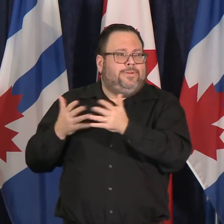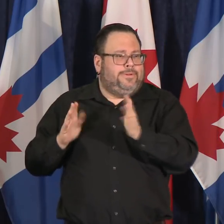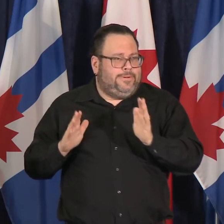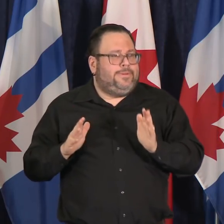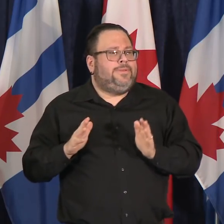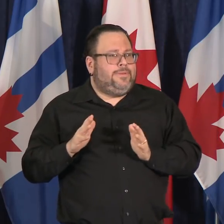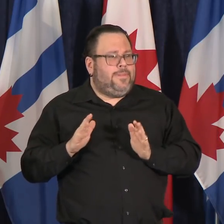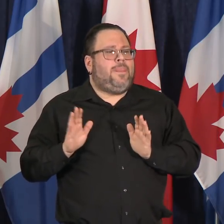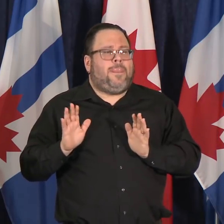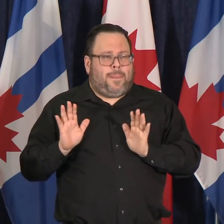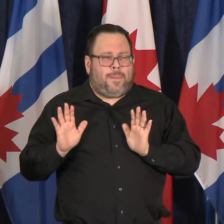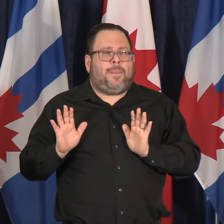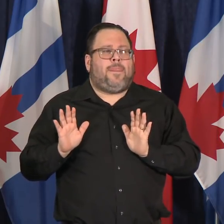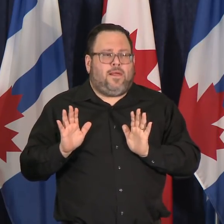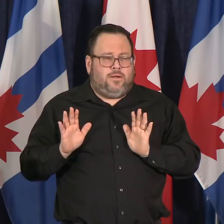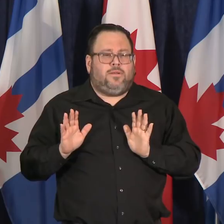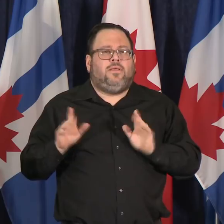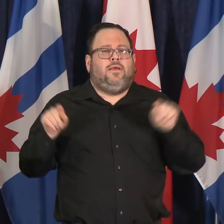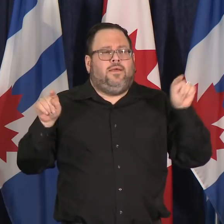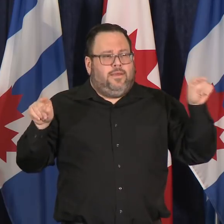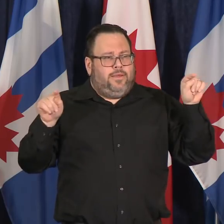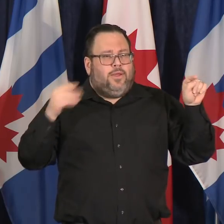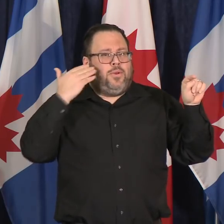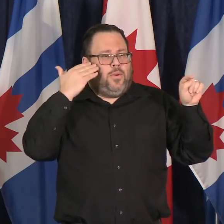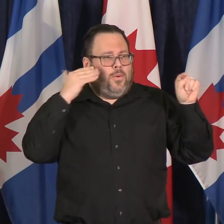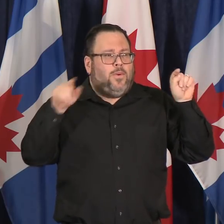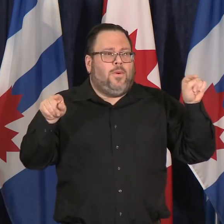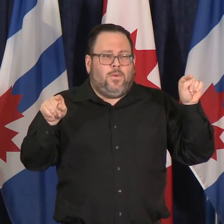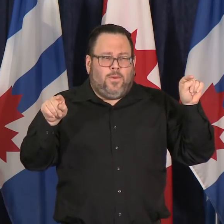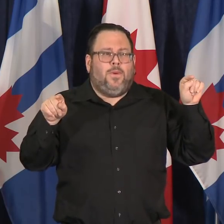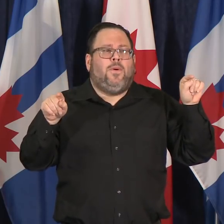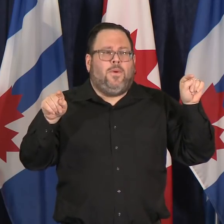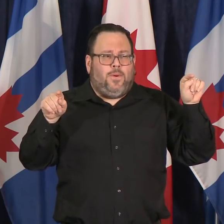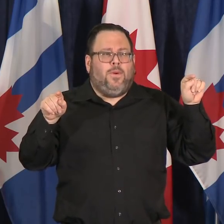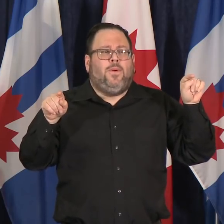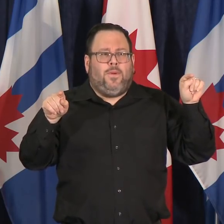tell you here in Toronto is that we have seen that increasing pace with more